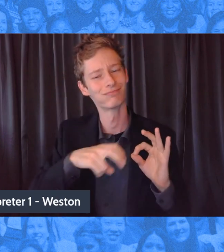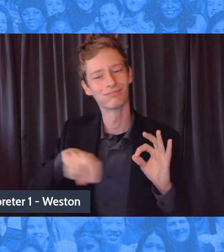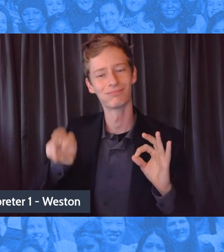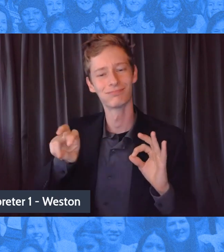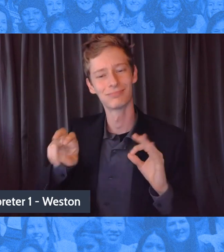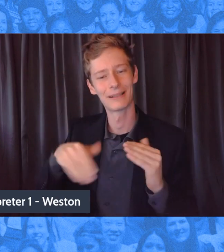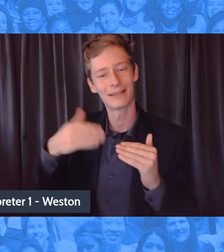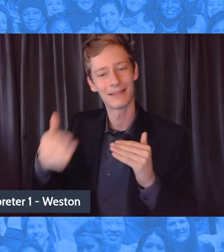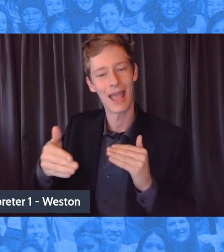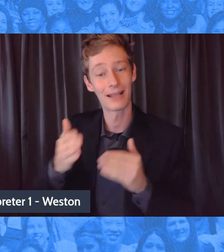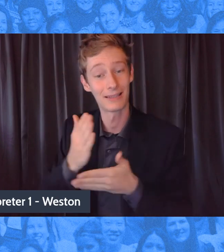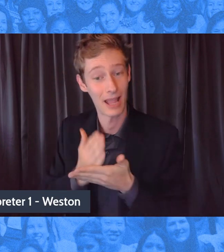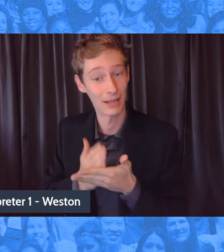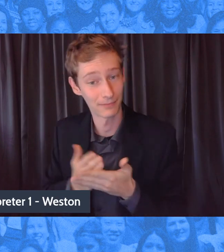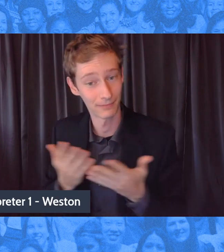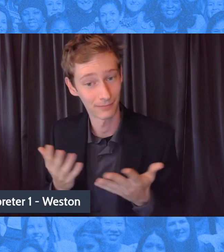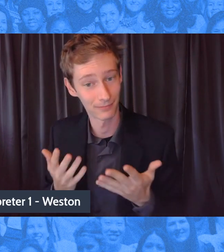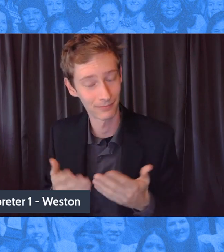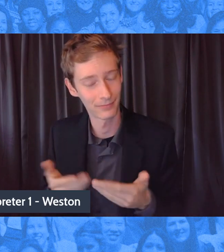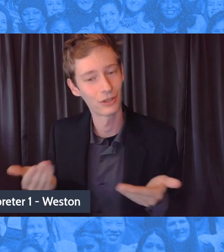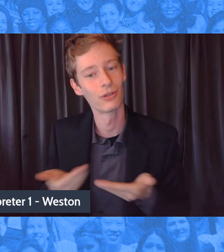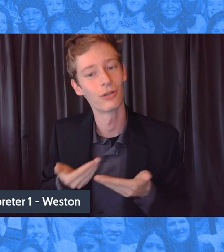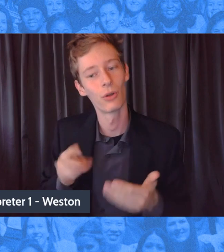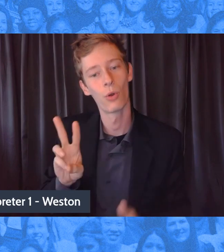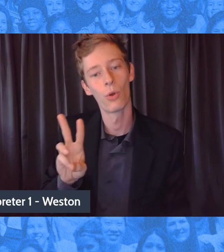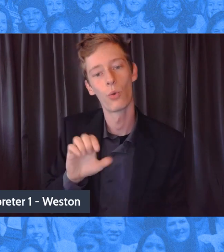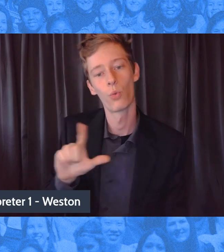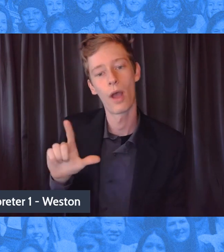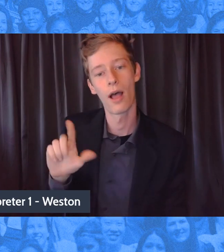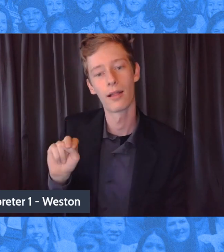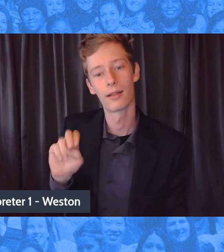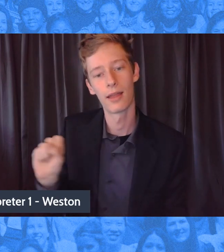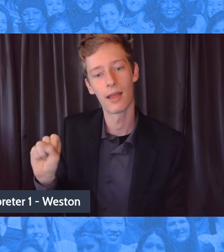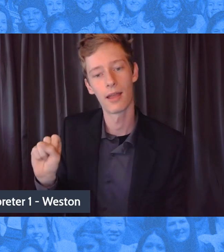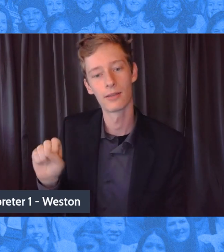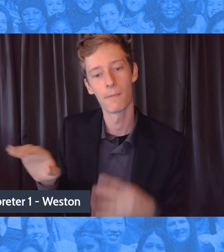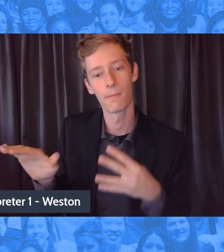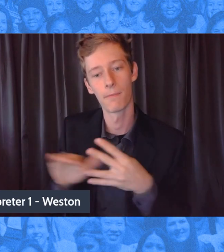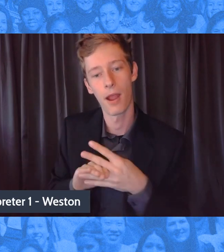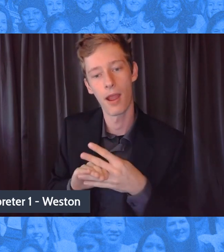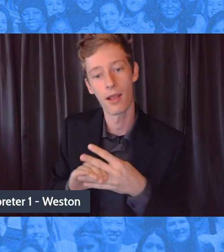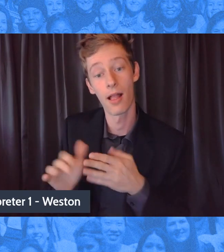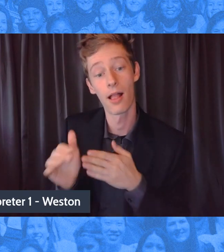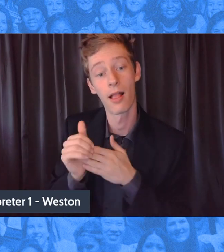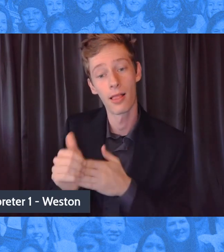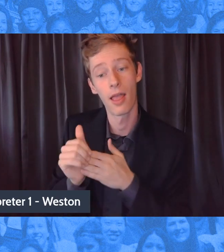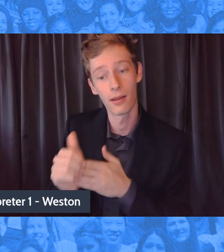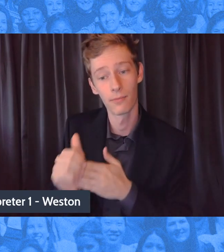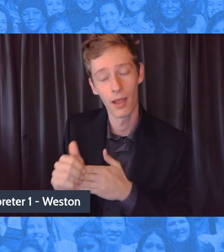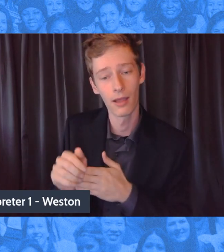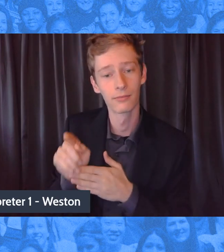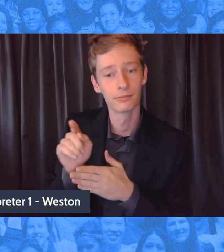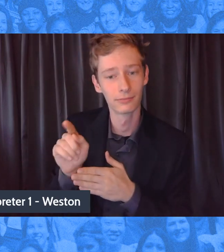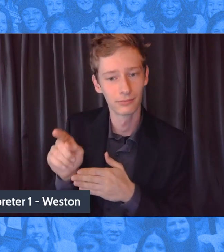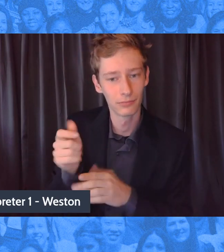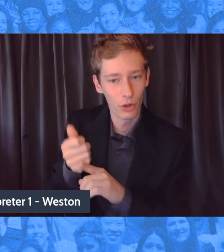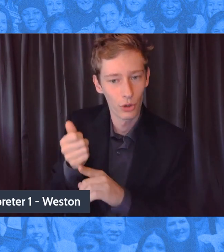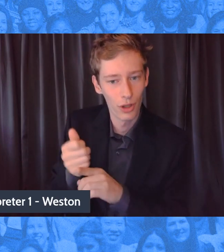I would like to introduce the wellness break that will be led by Jamila Reddy, who's a Transformational Coach and a Lifestyle Designer.